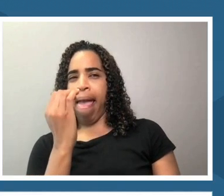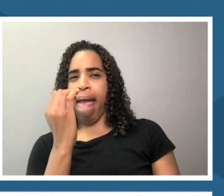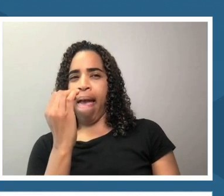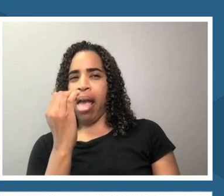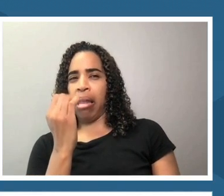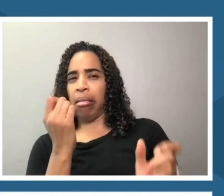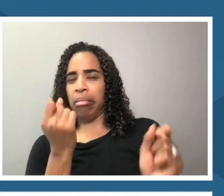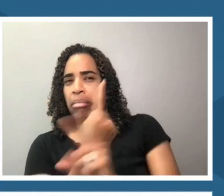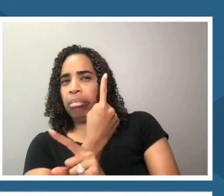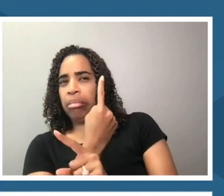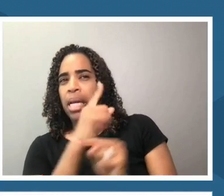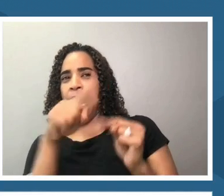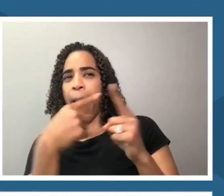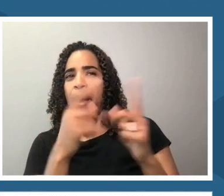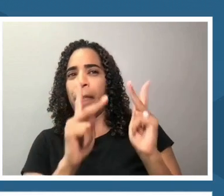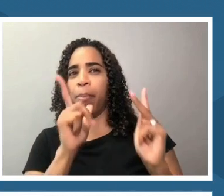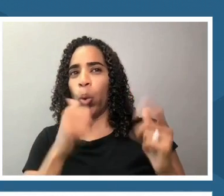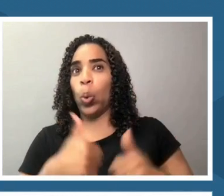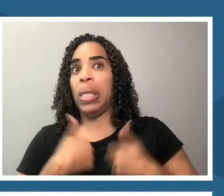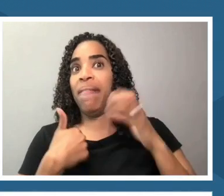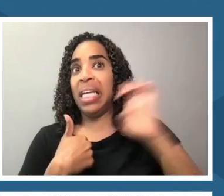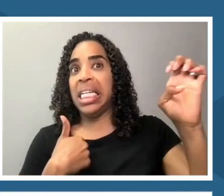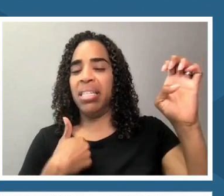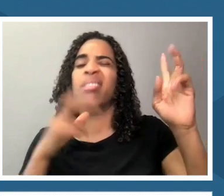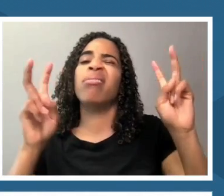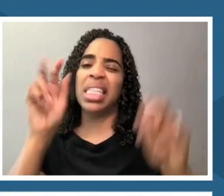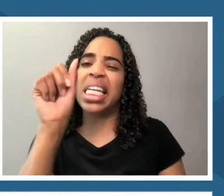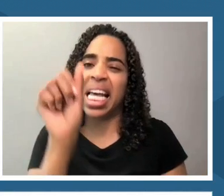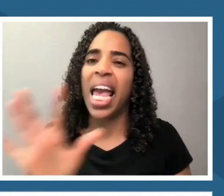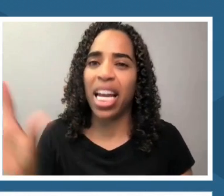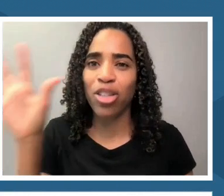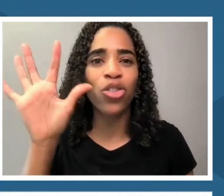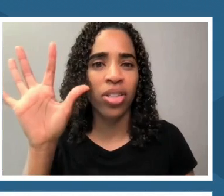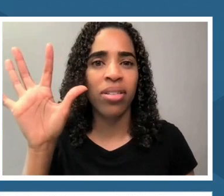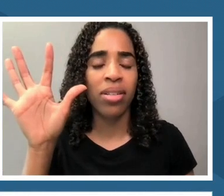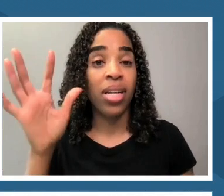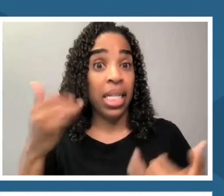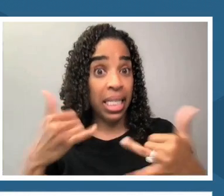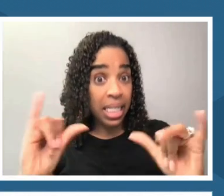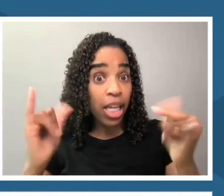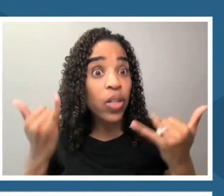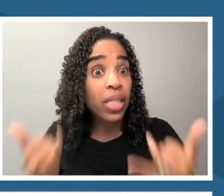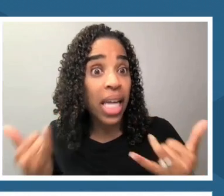extension asian people um and that's a trope that persists even today like i'm